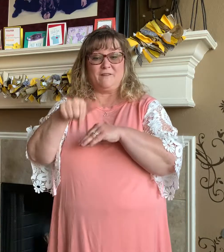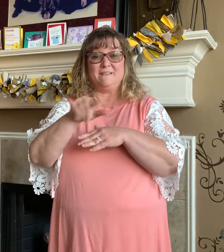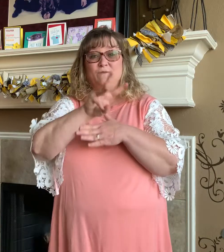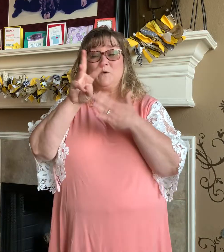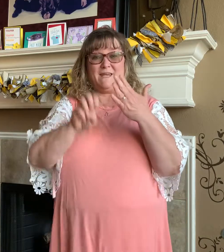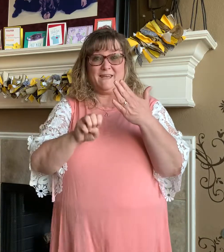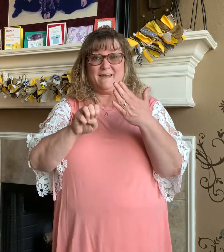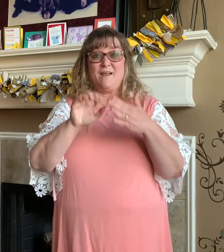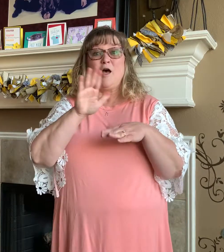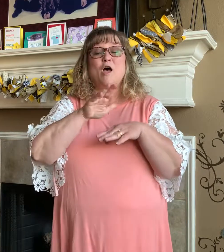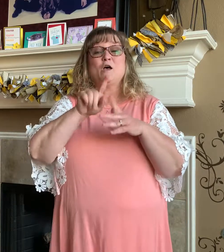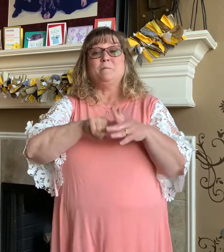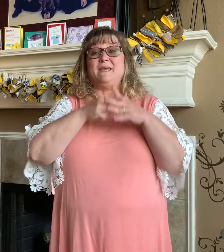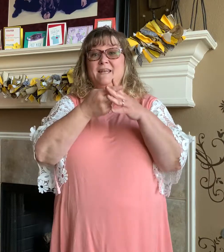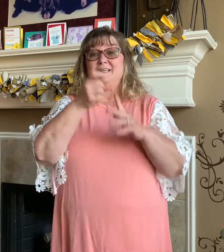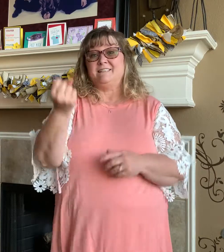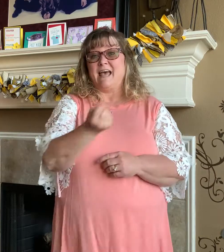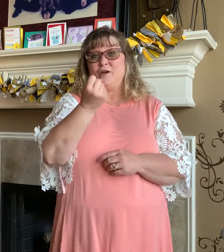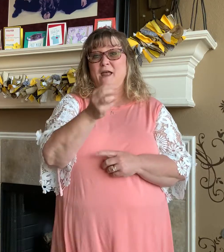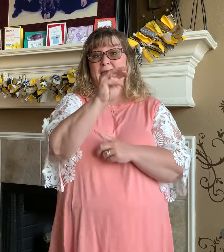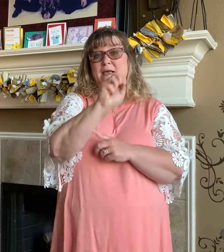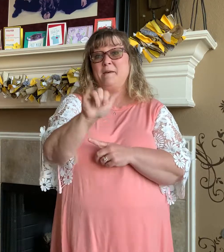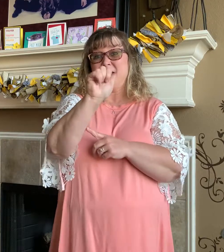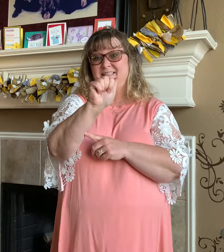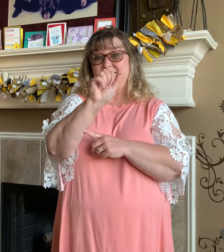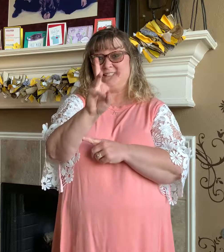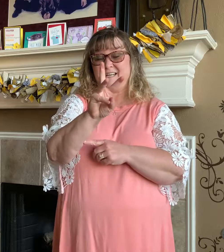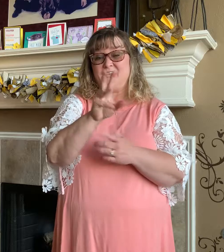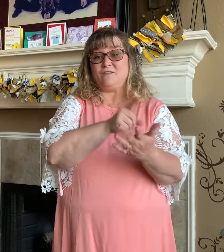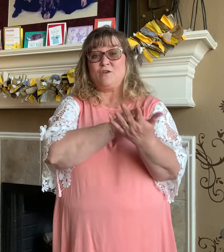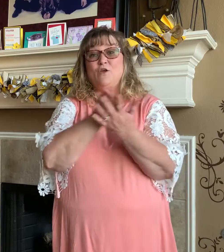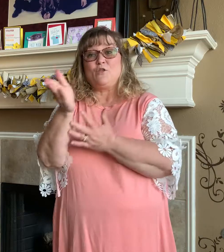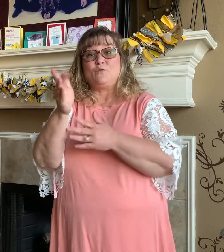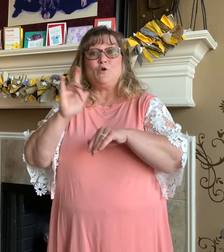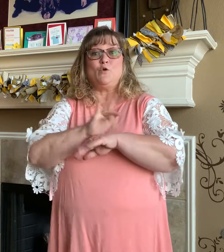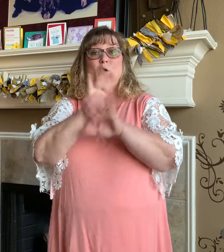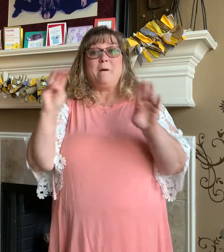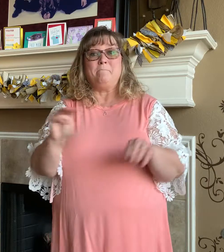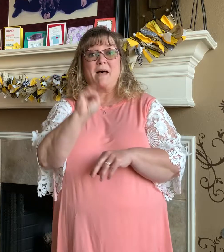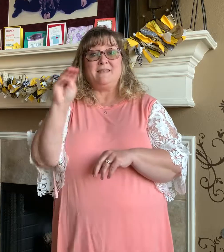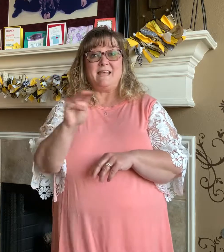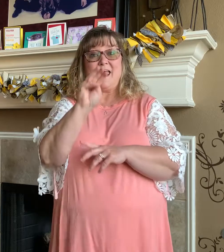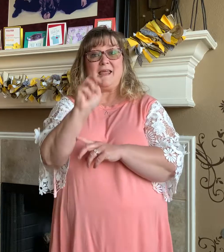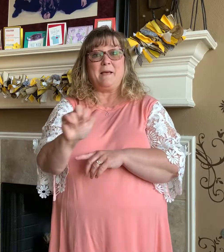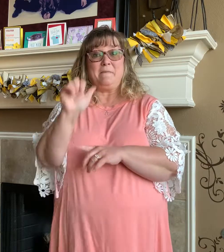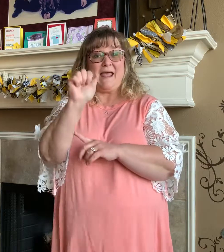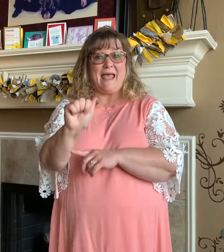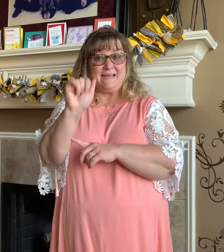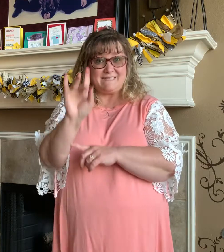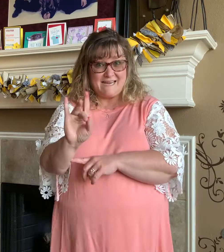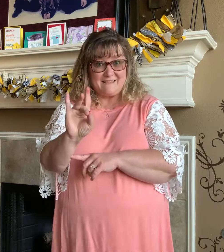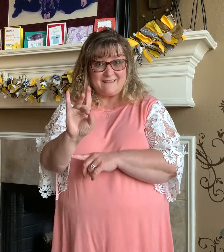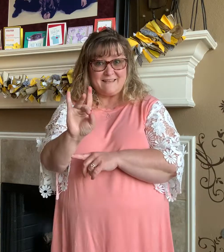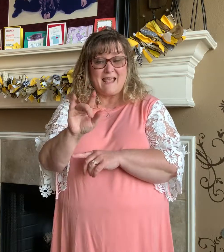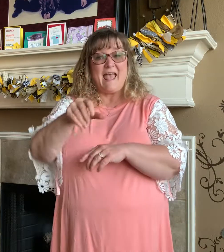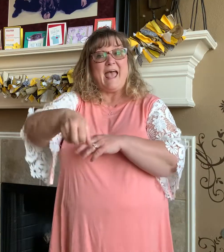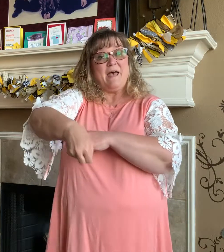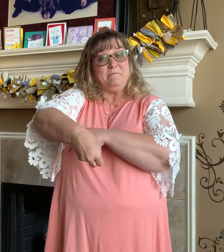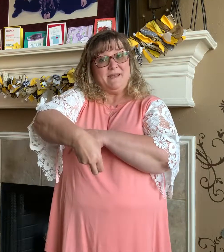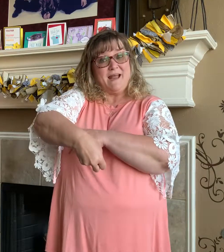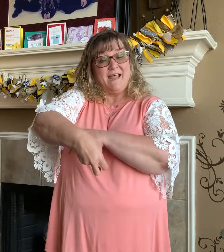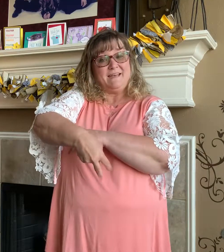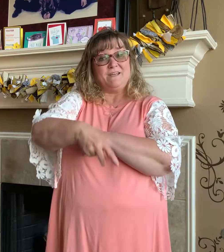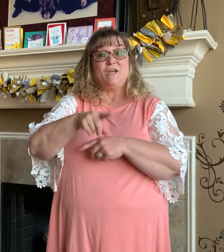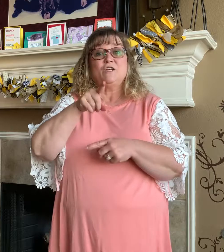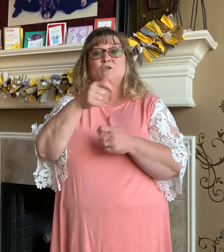this weekend beginning Saturday May 16th through Monday May 18th at midnight so